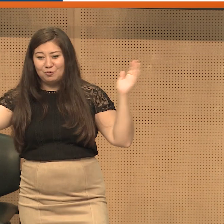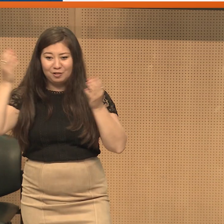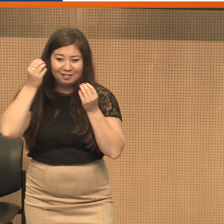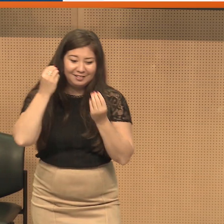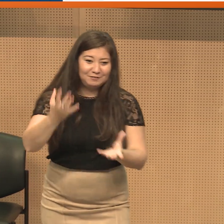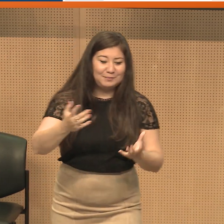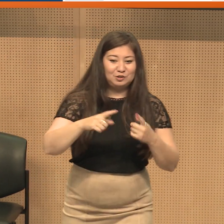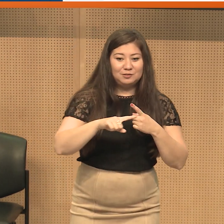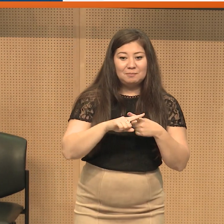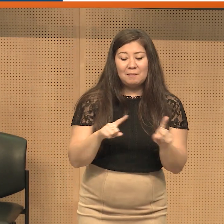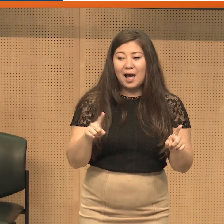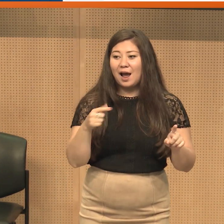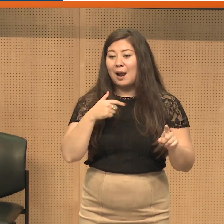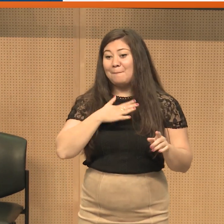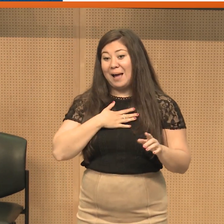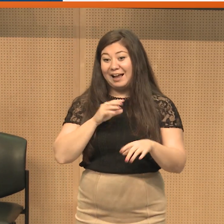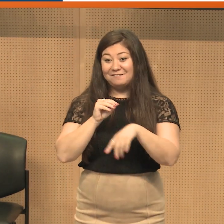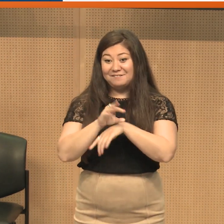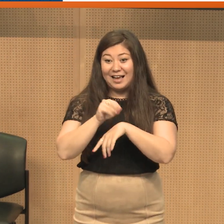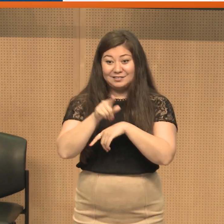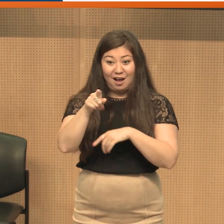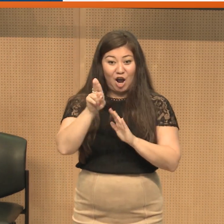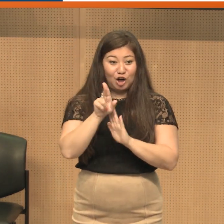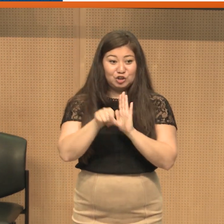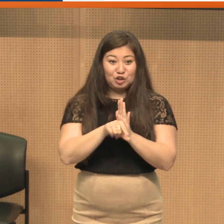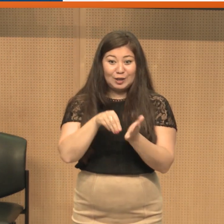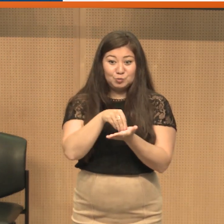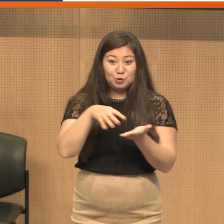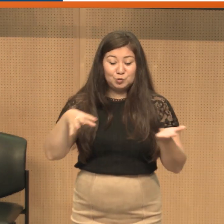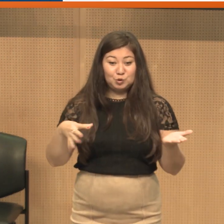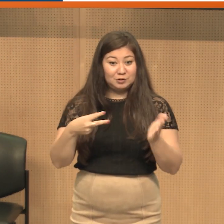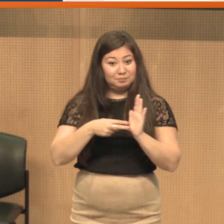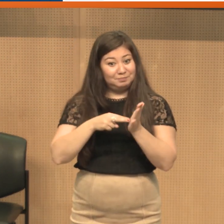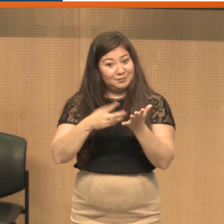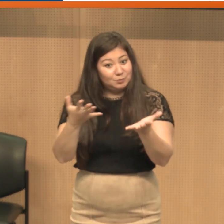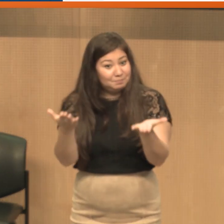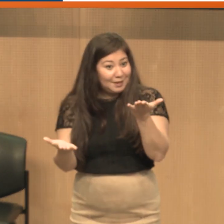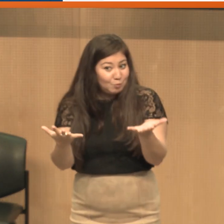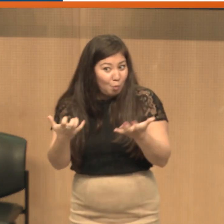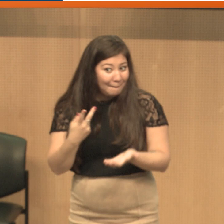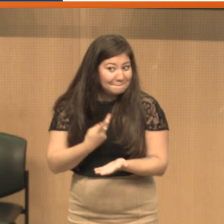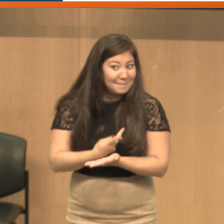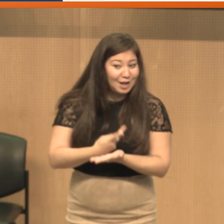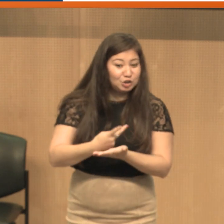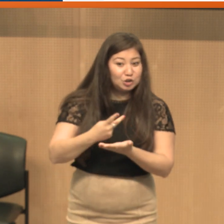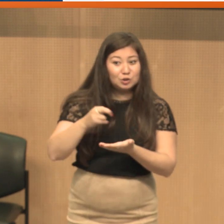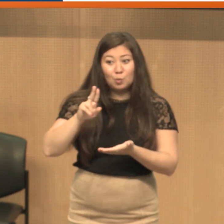But some general information, general advice to undergraduate students who may